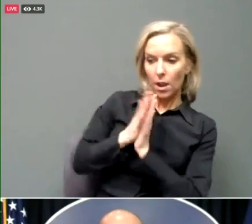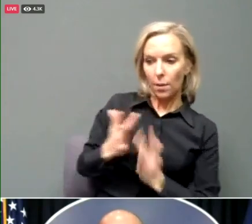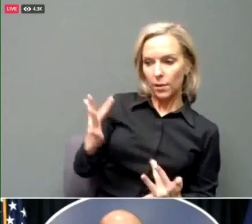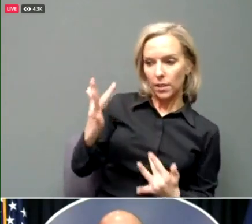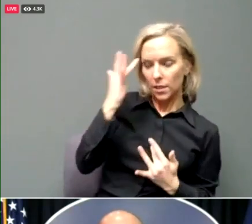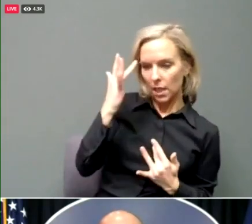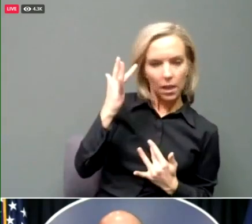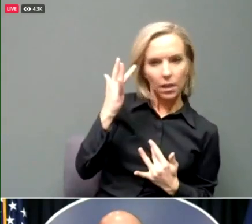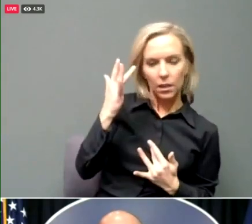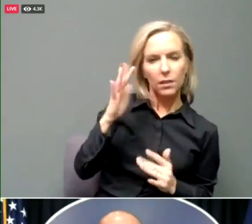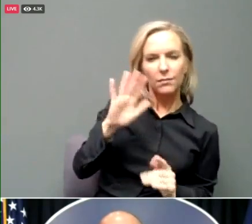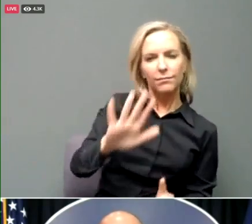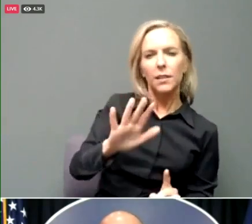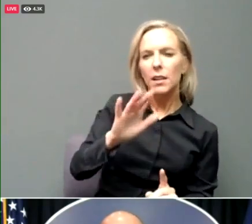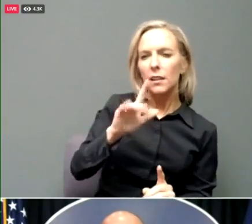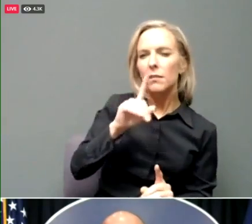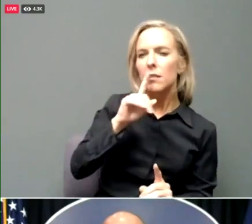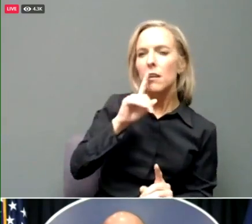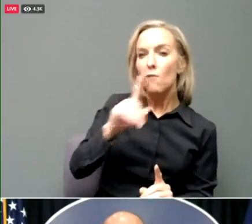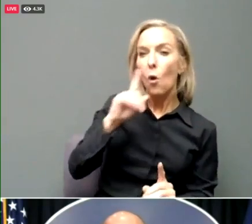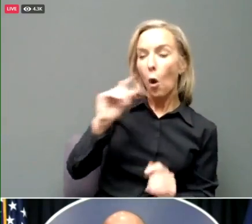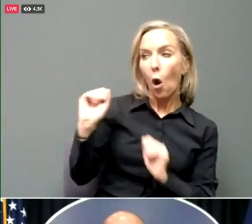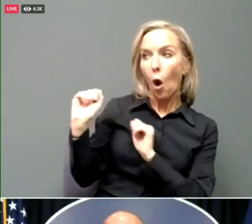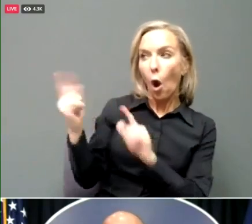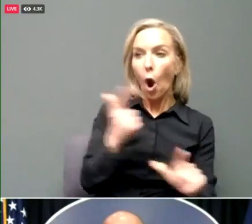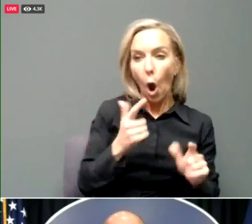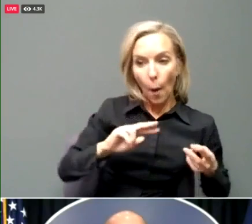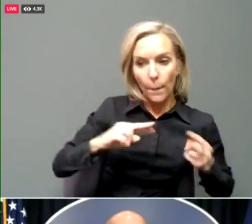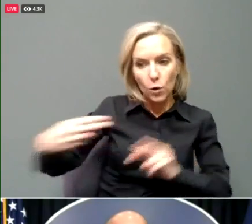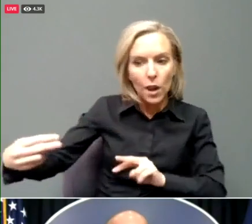mutations. Some of the mutations do cause the virus to become more